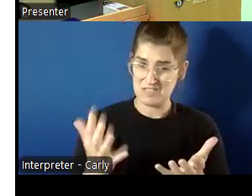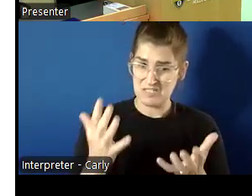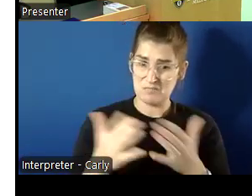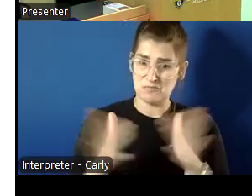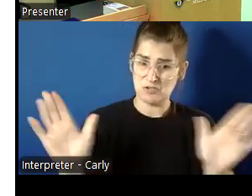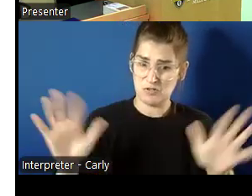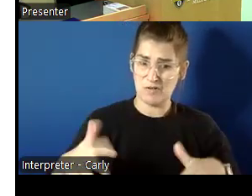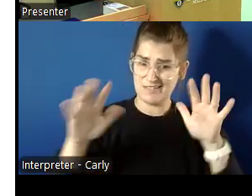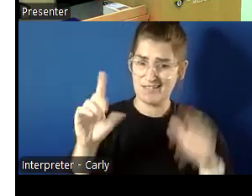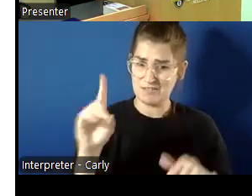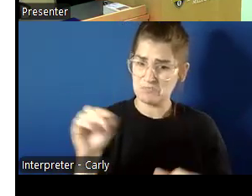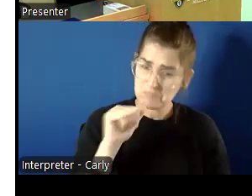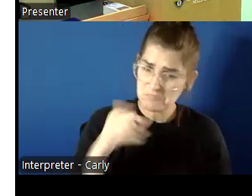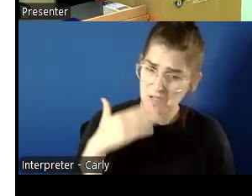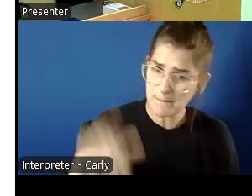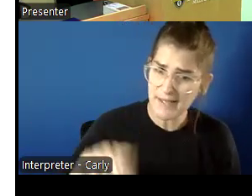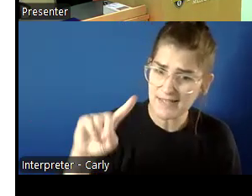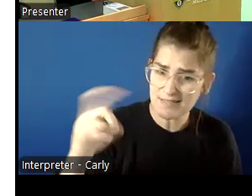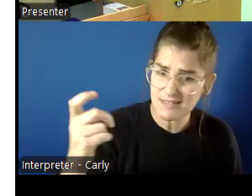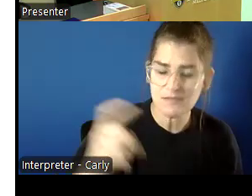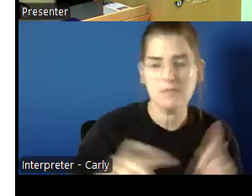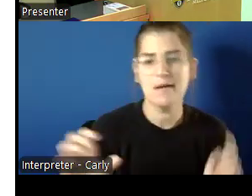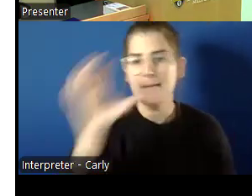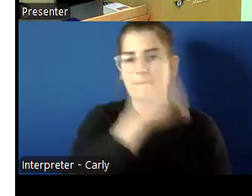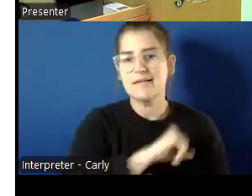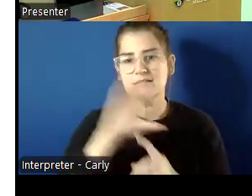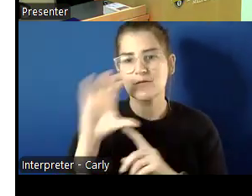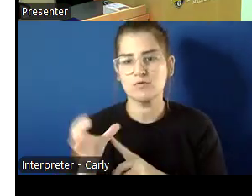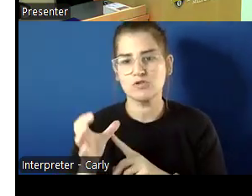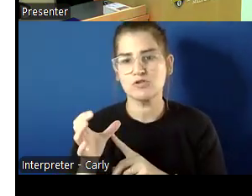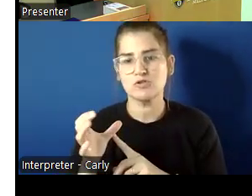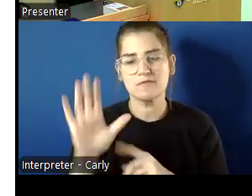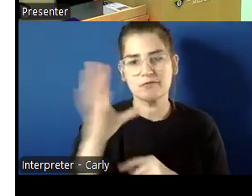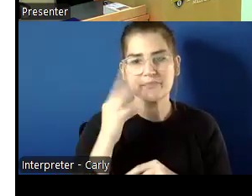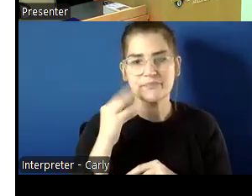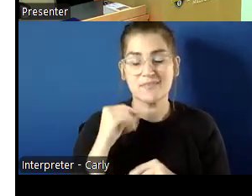been a bad diagnosis, but it would have missed the cultural context of her being the first